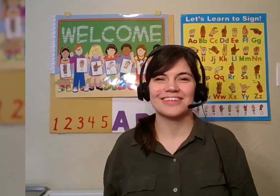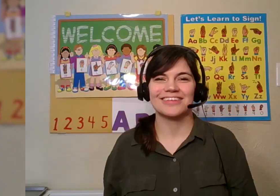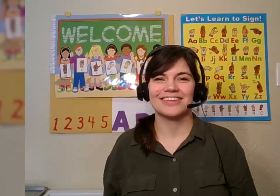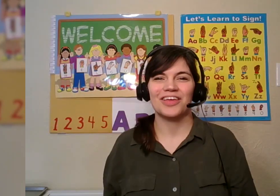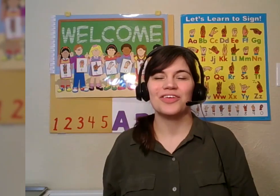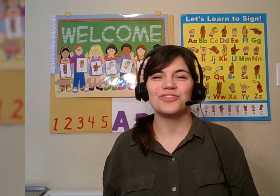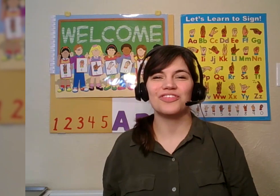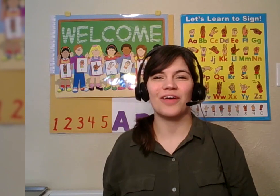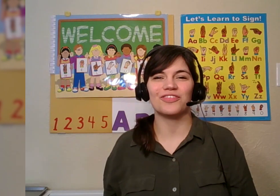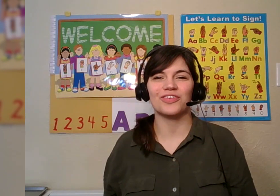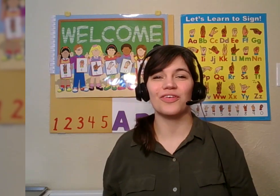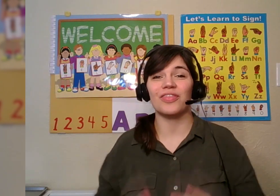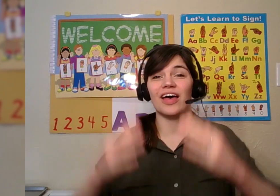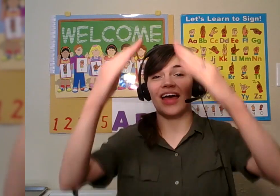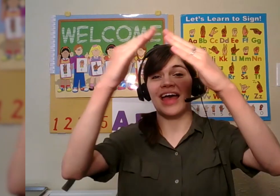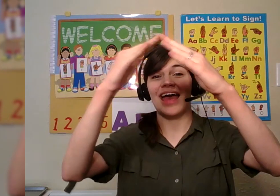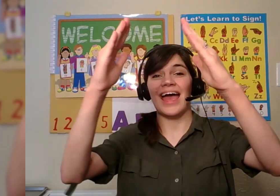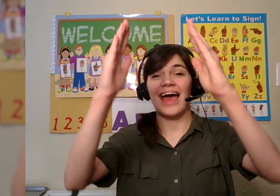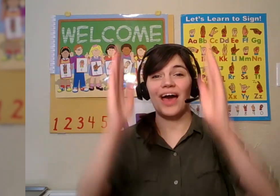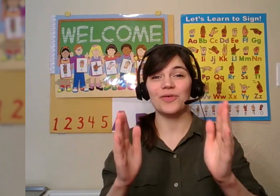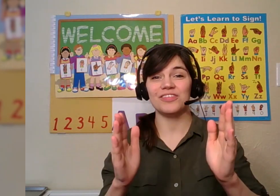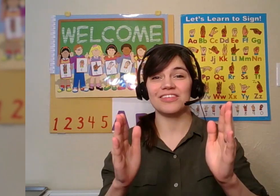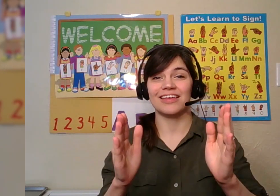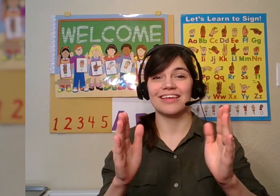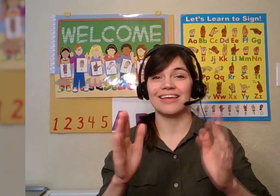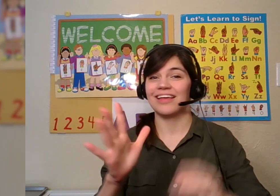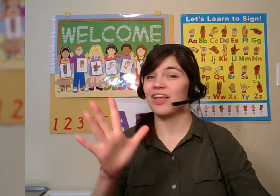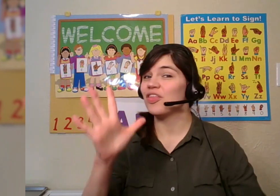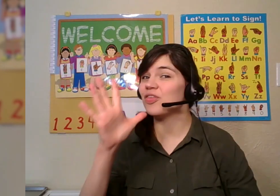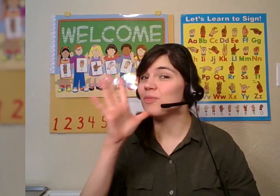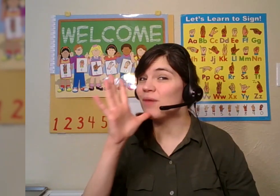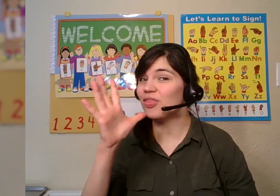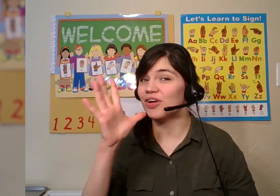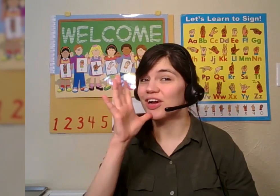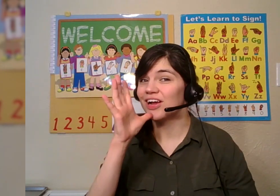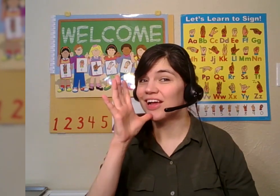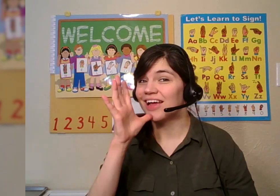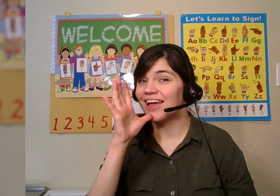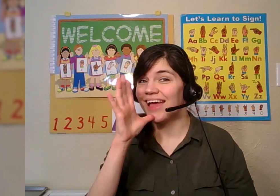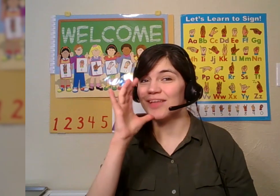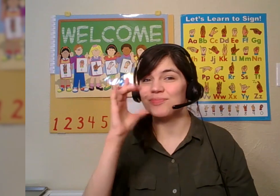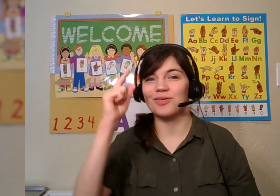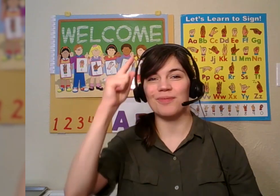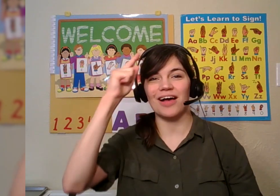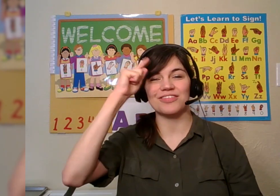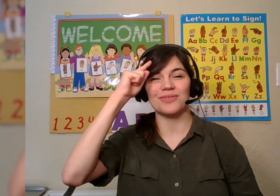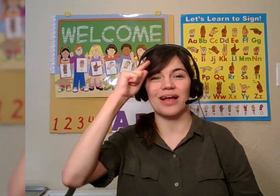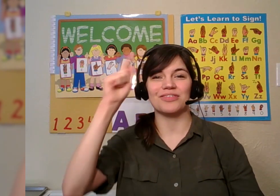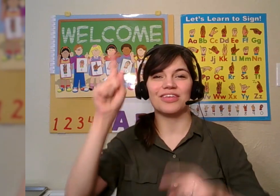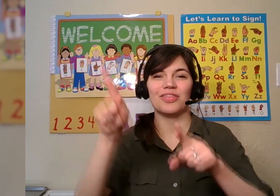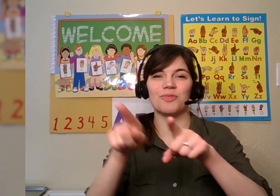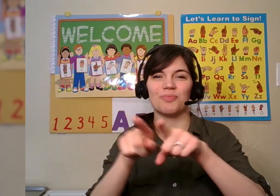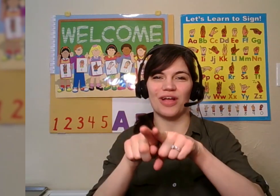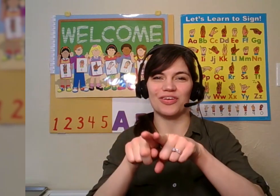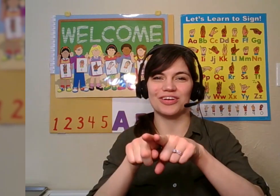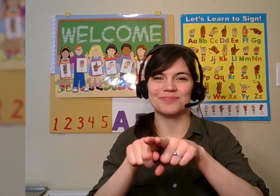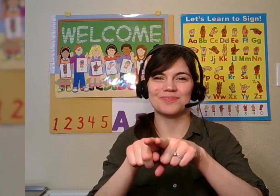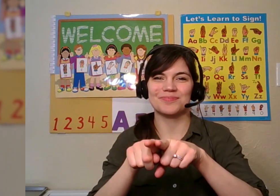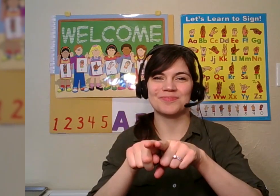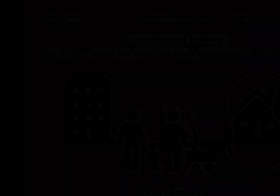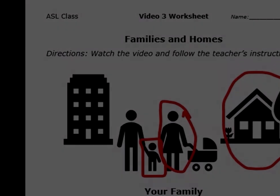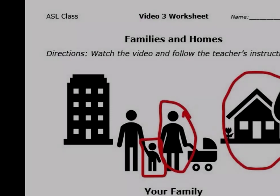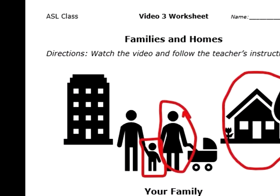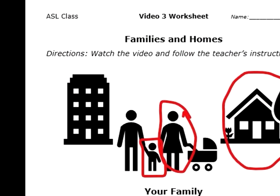You should have circled the house, the mother, and put a box around the brother.